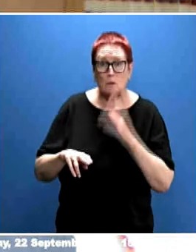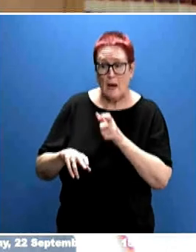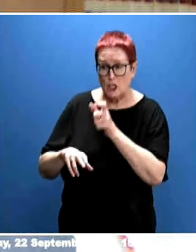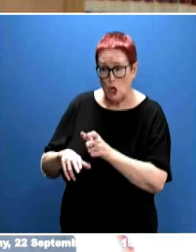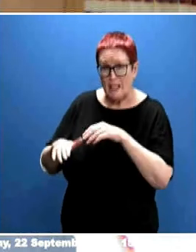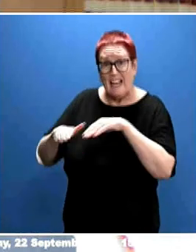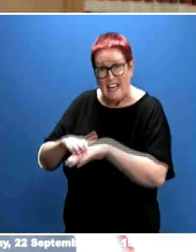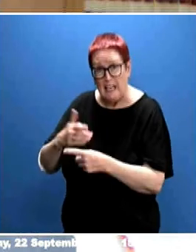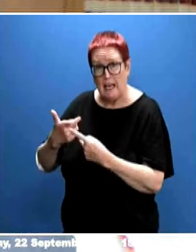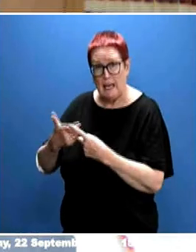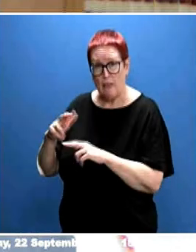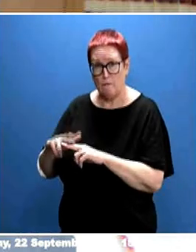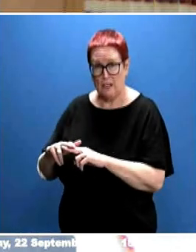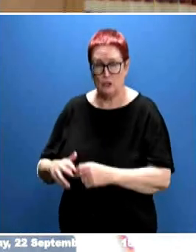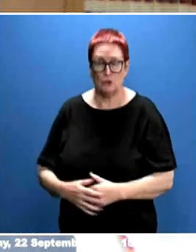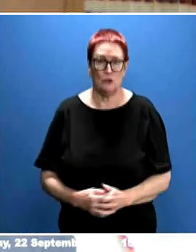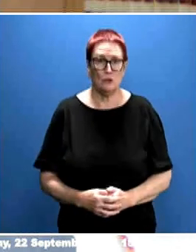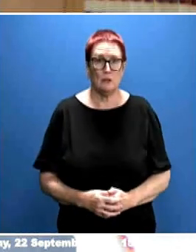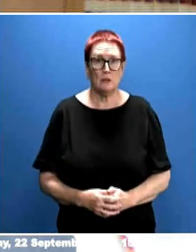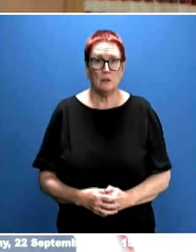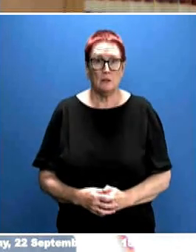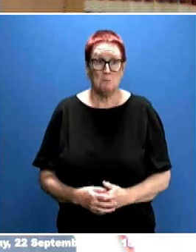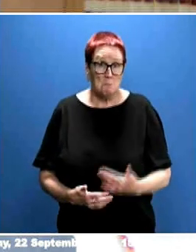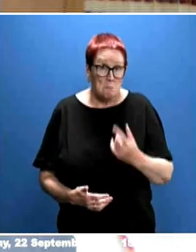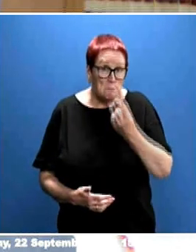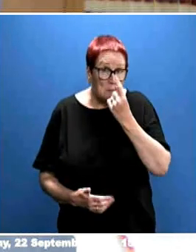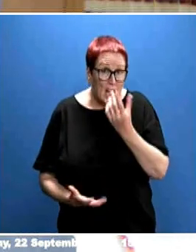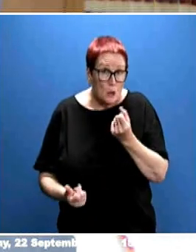Is it something that could be obtained from the data?